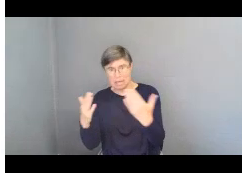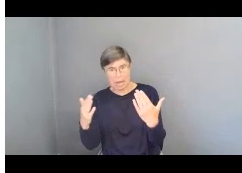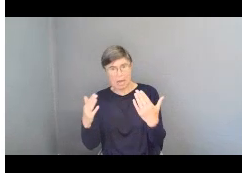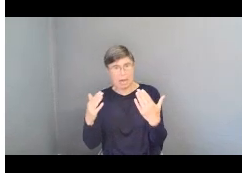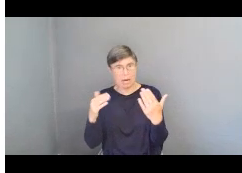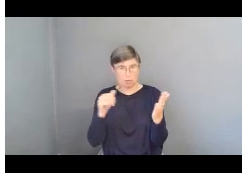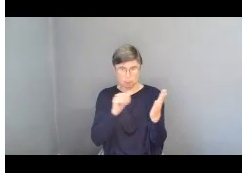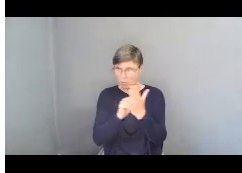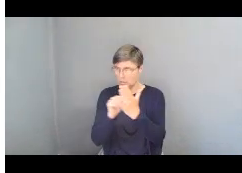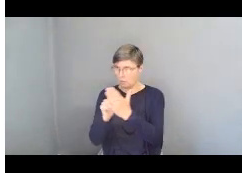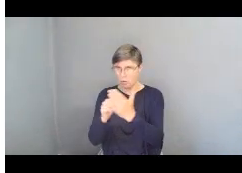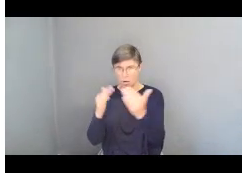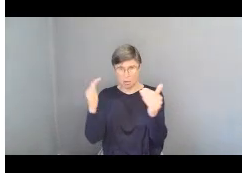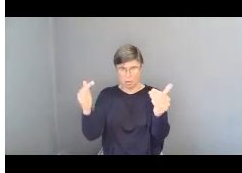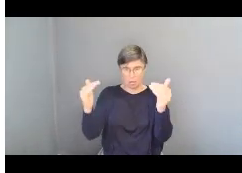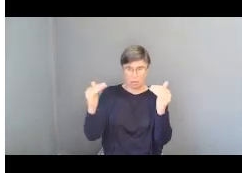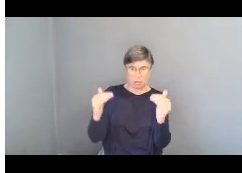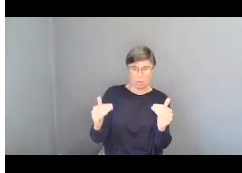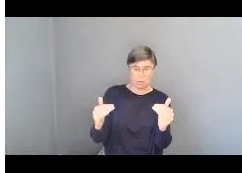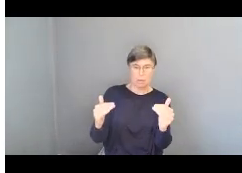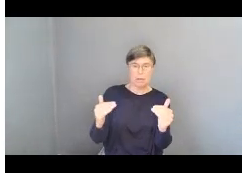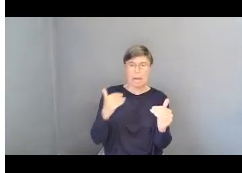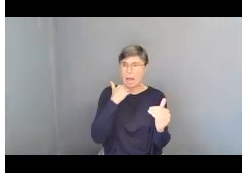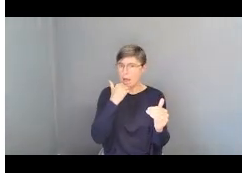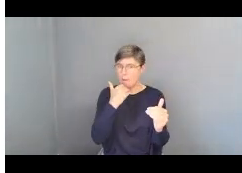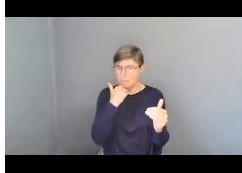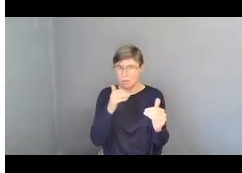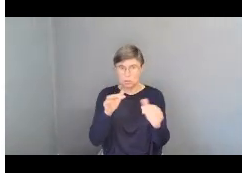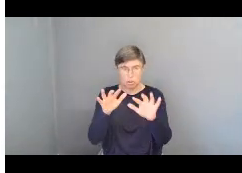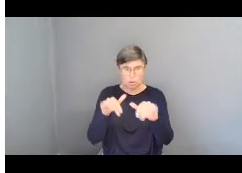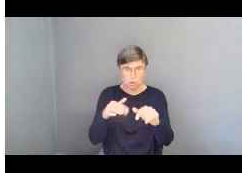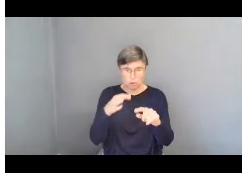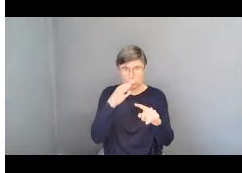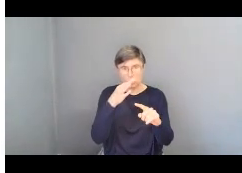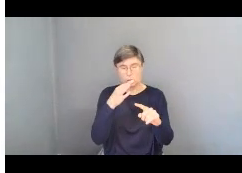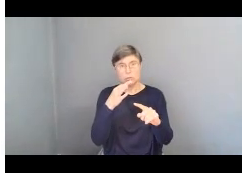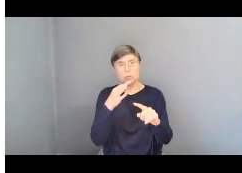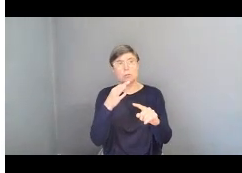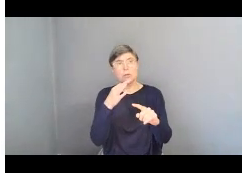That the payment amount they enter in the portal or app